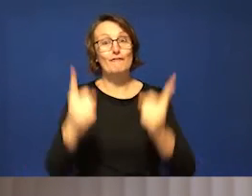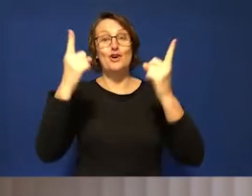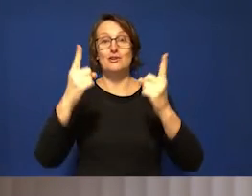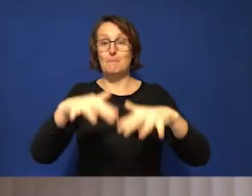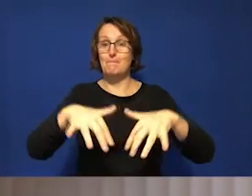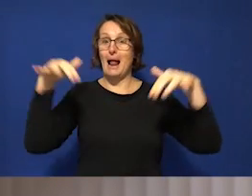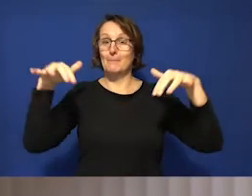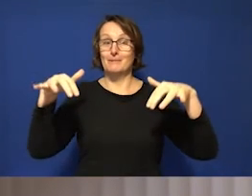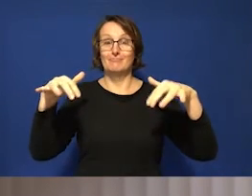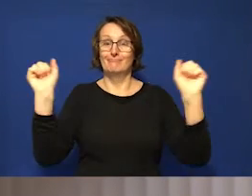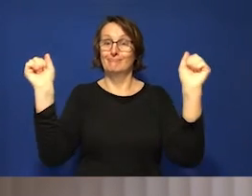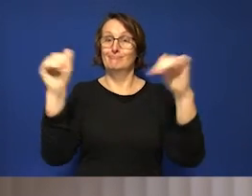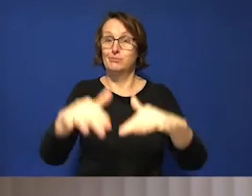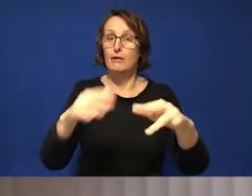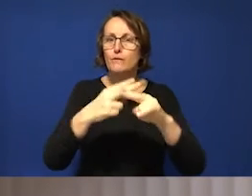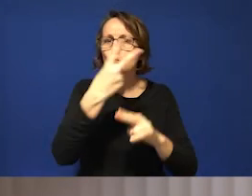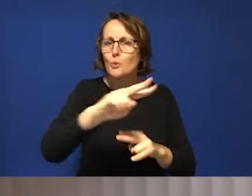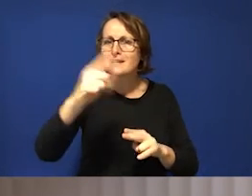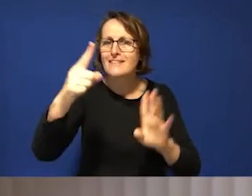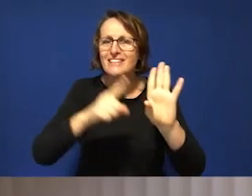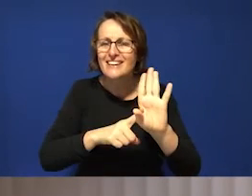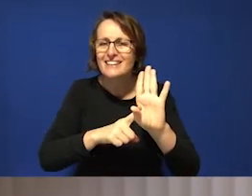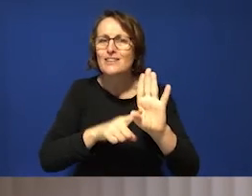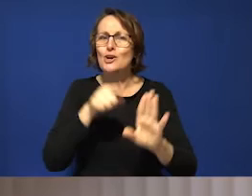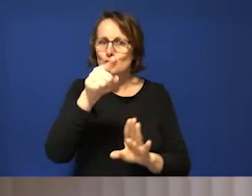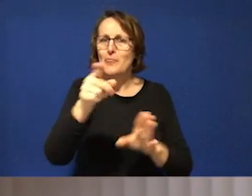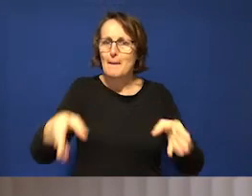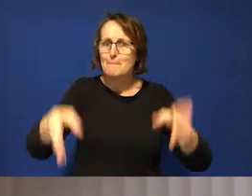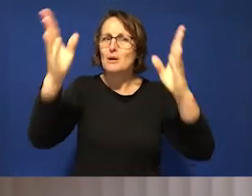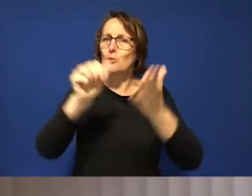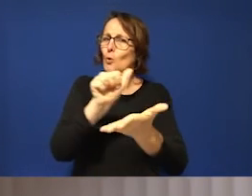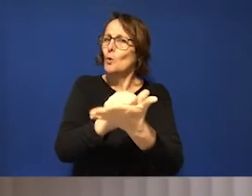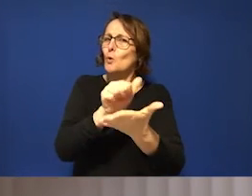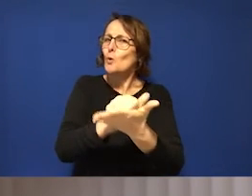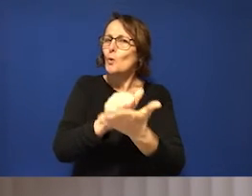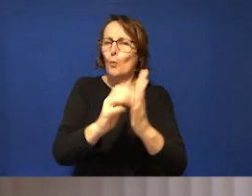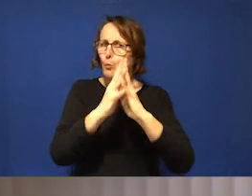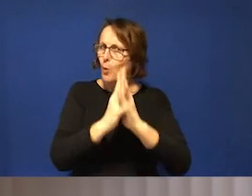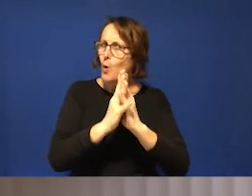for 27 years. So it is a building that is worthy of, loving on.